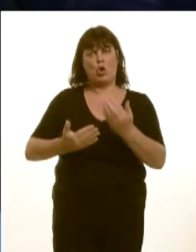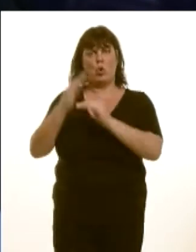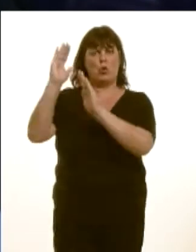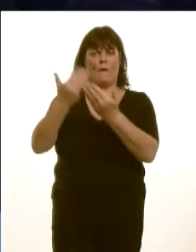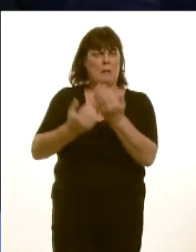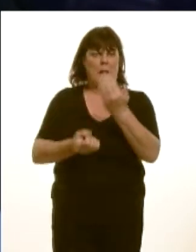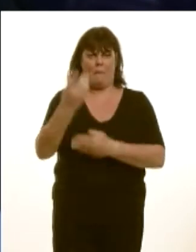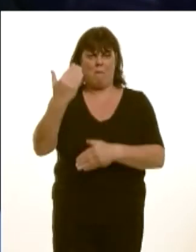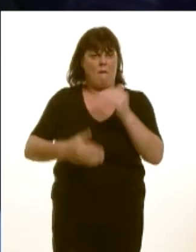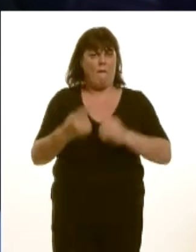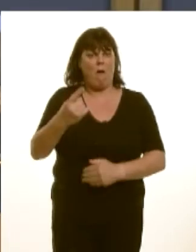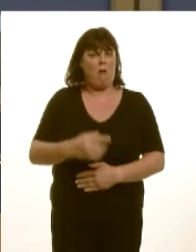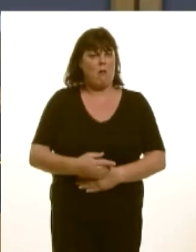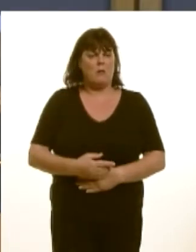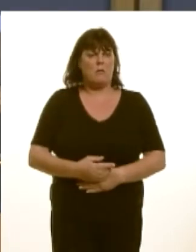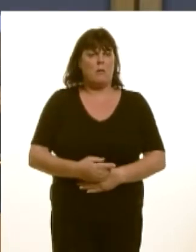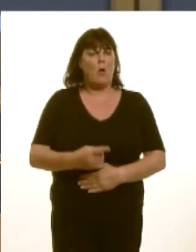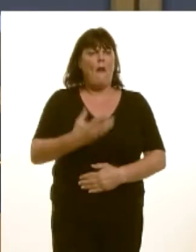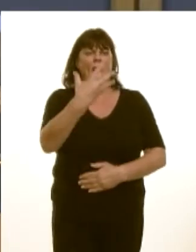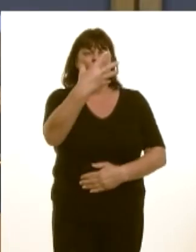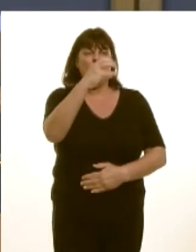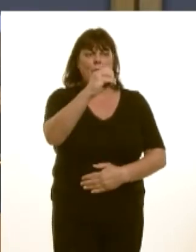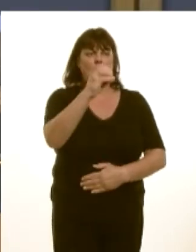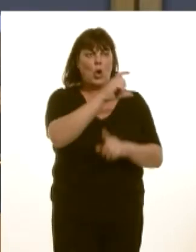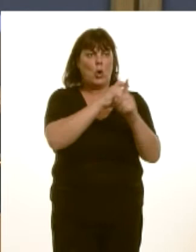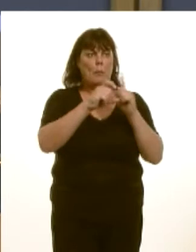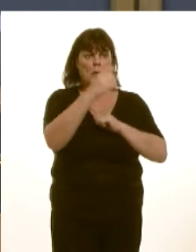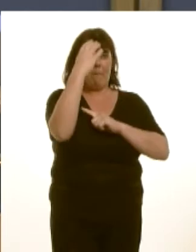We have lost 50 community beds over the last 18 months.